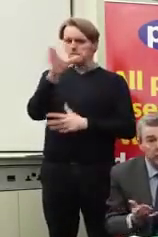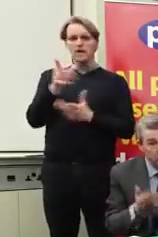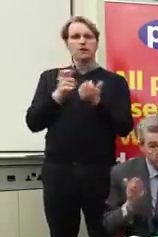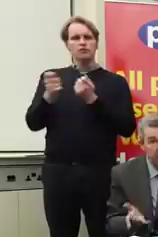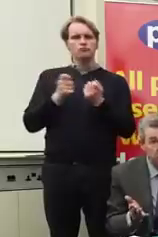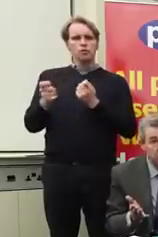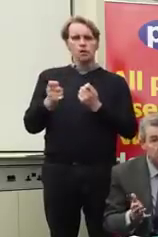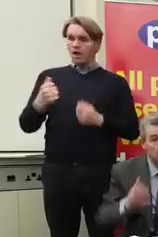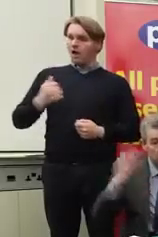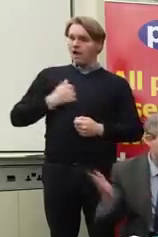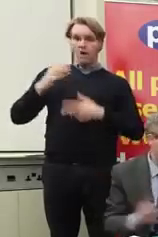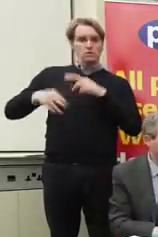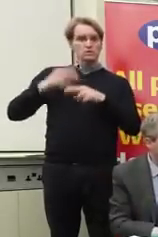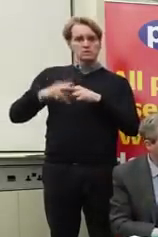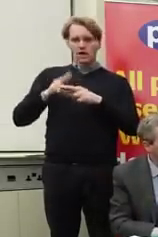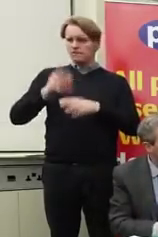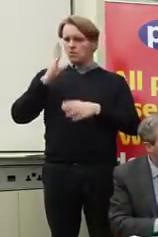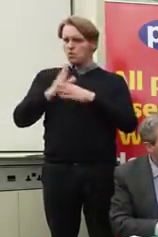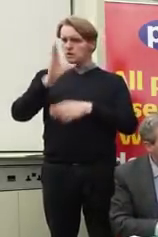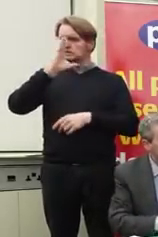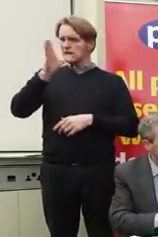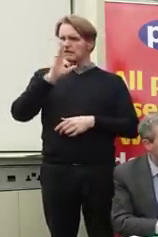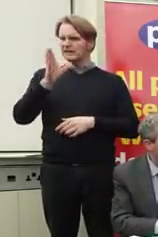they do best rather than worrying about shareholders and that's what we are determined